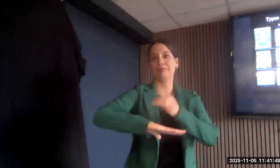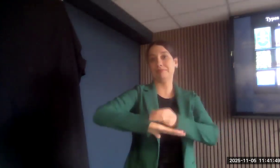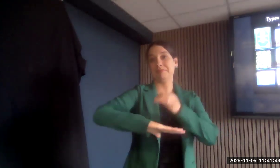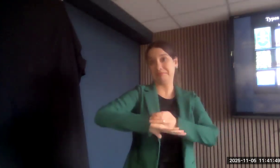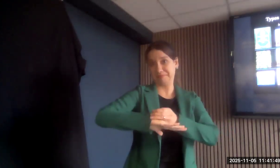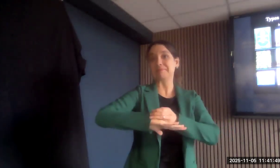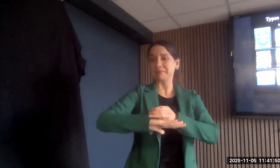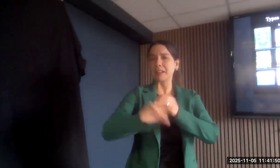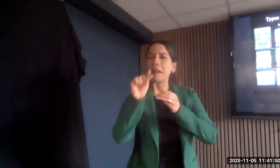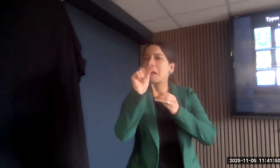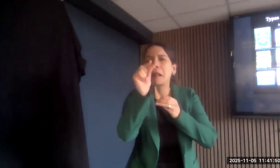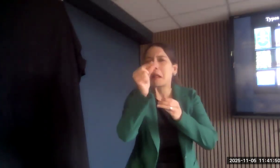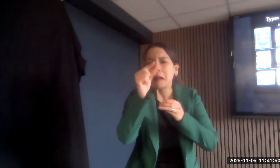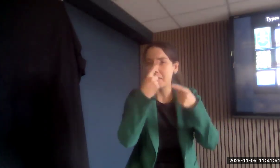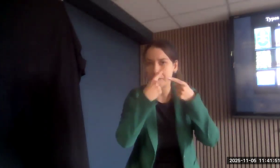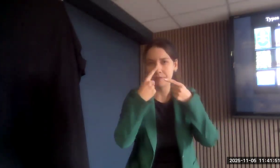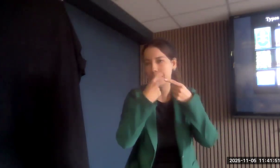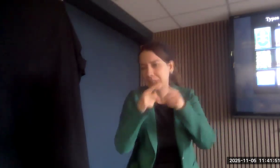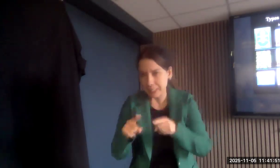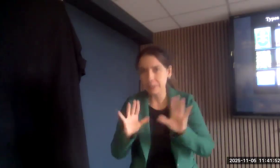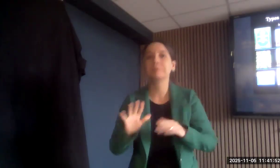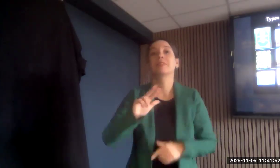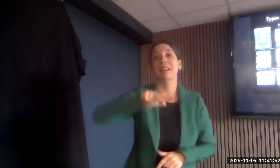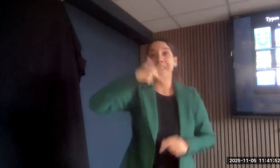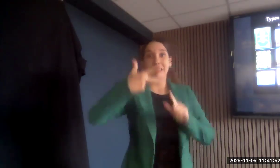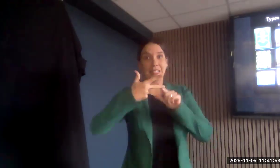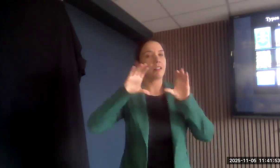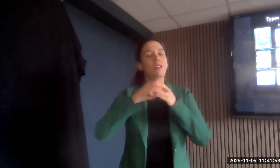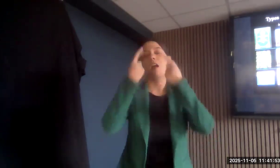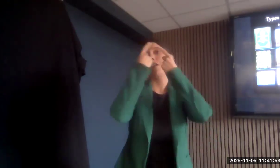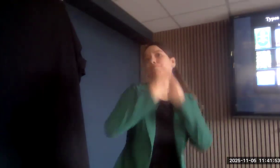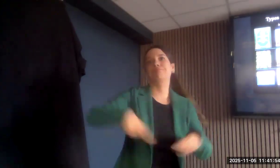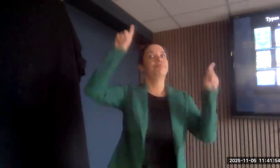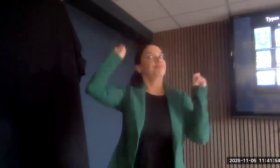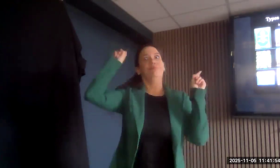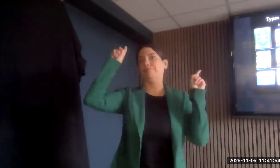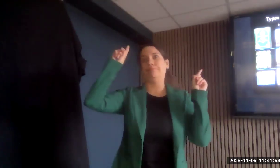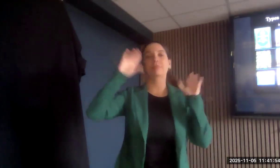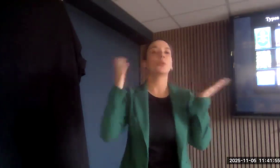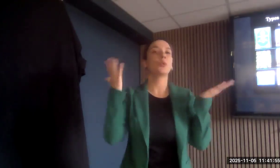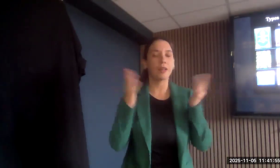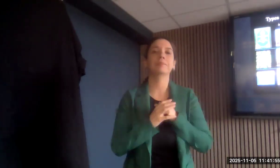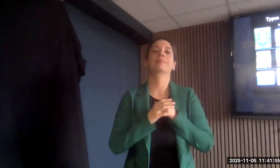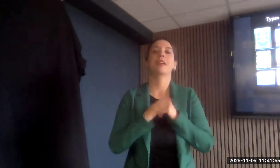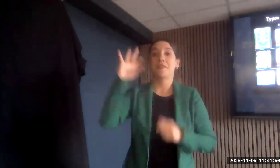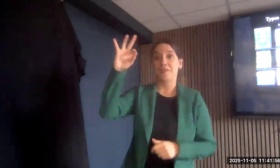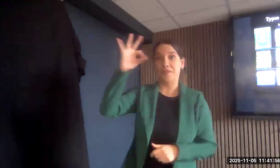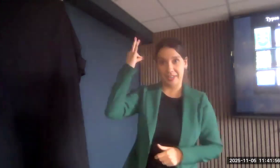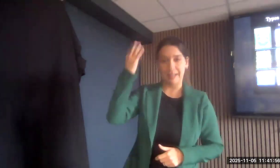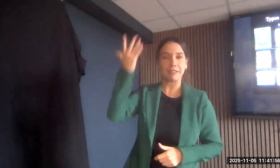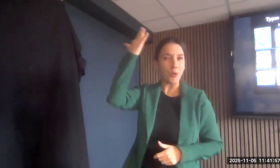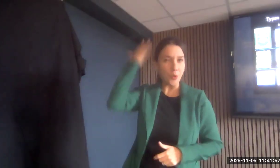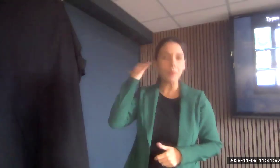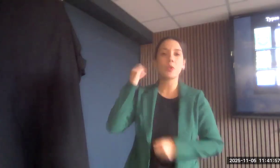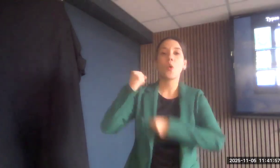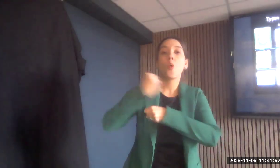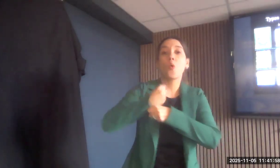provision of what's in the cup, and then, more recently, we now see a very different description of CUP than we have seen in previous iterations.